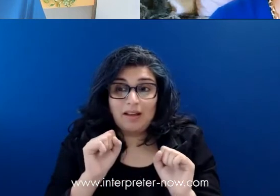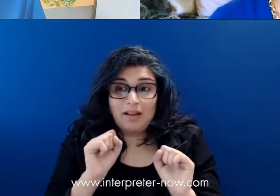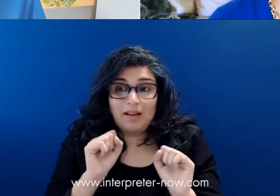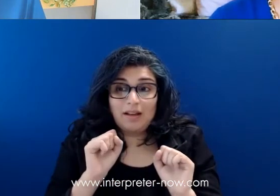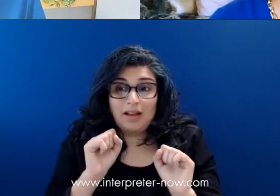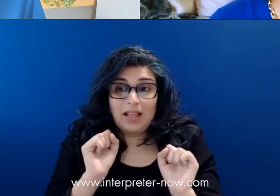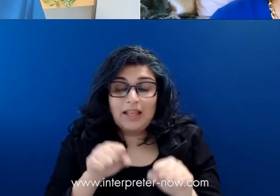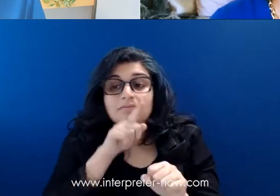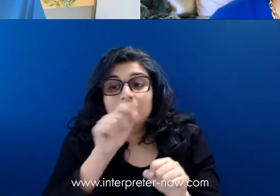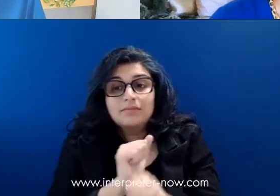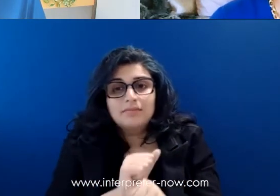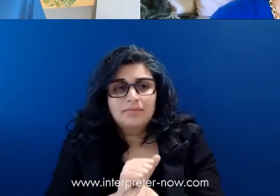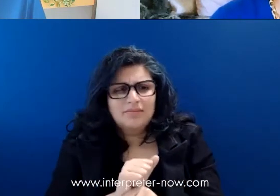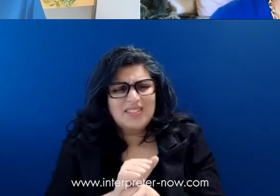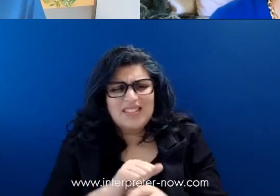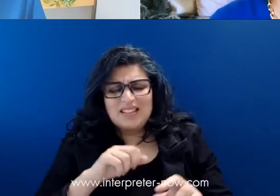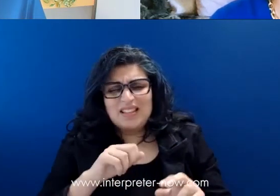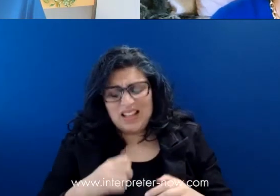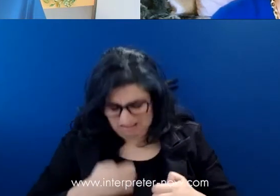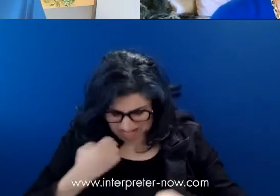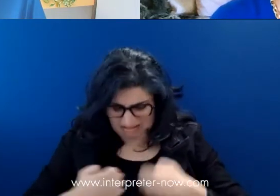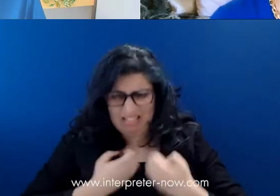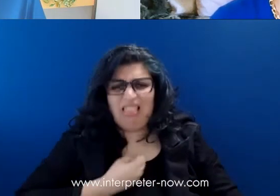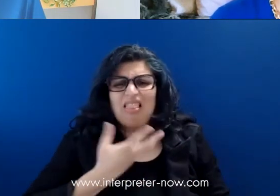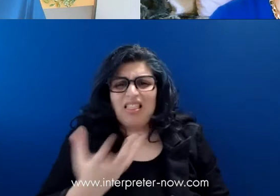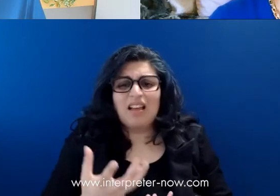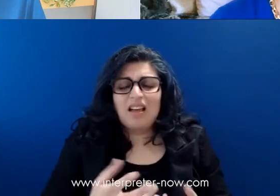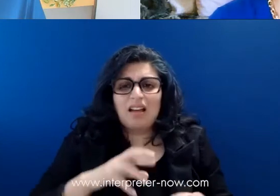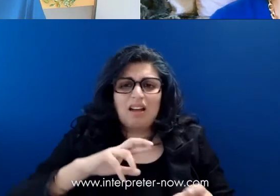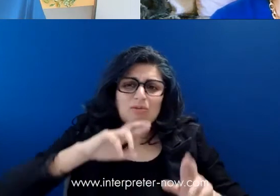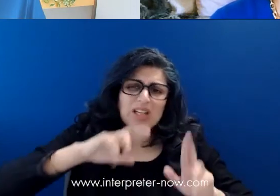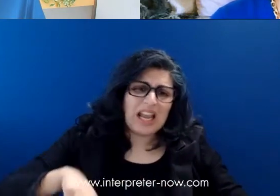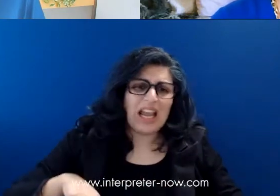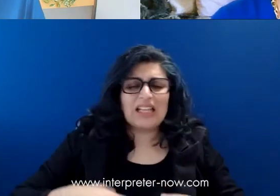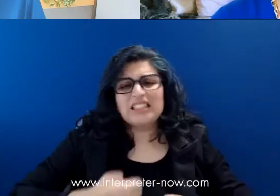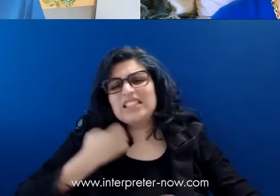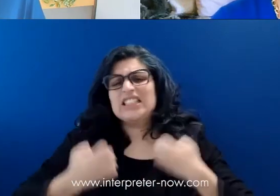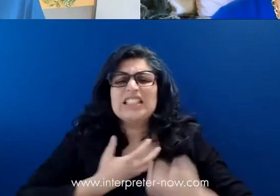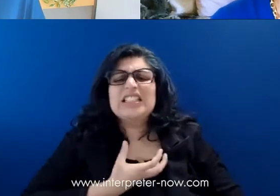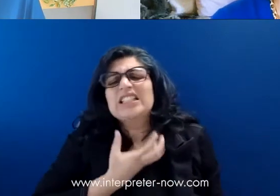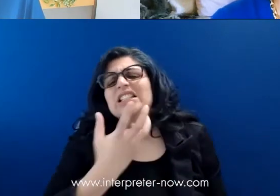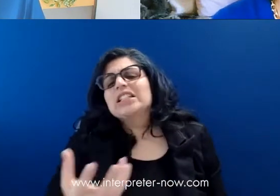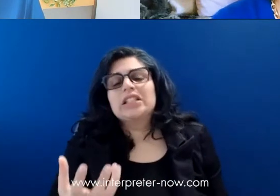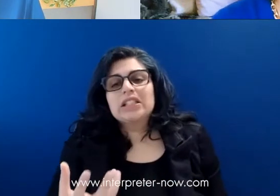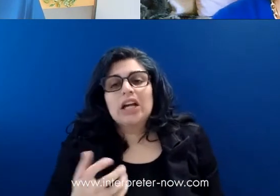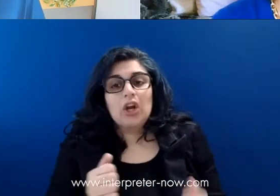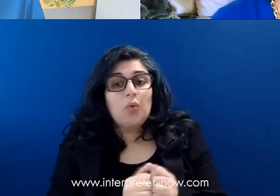and react in any way they want to and need to, with whomever they feel comfortable doing so with.